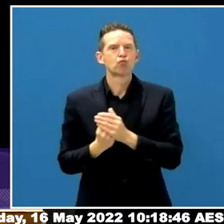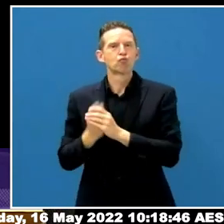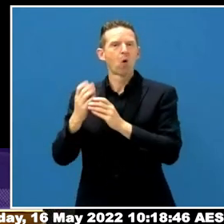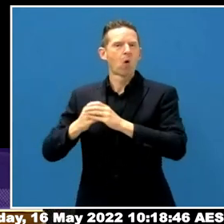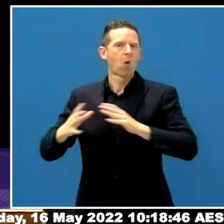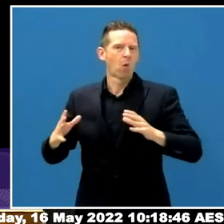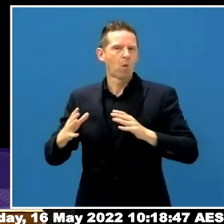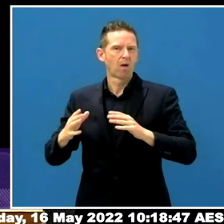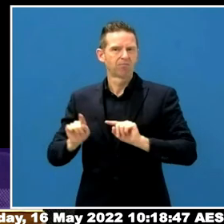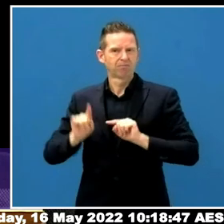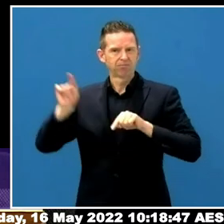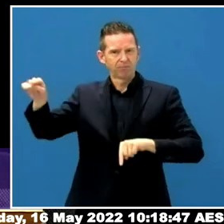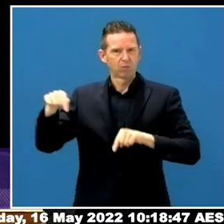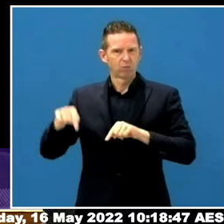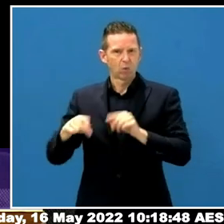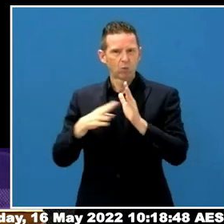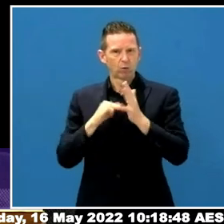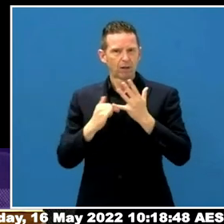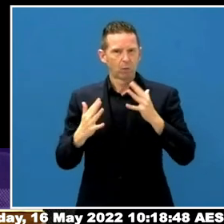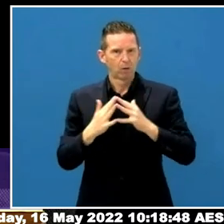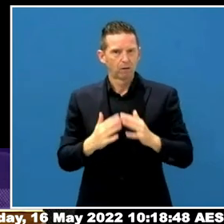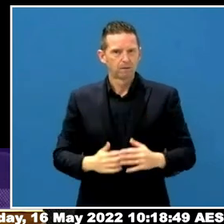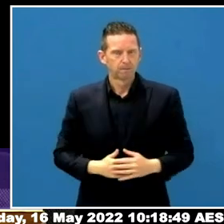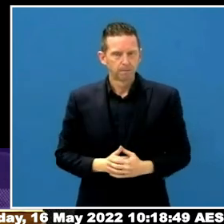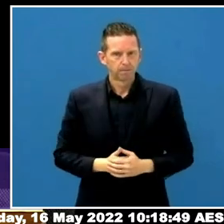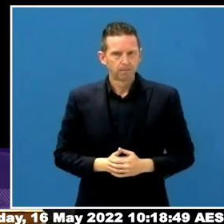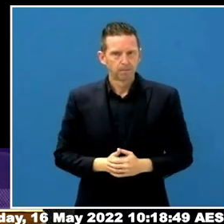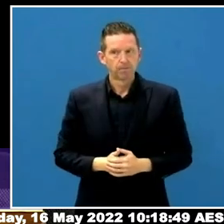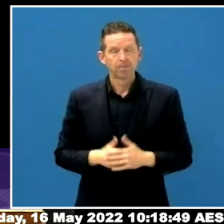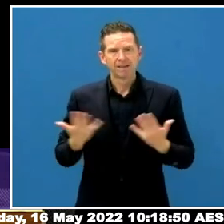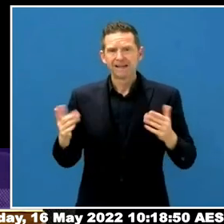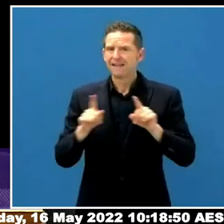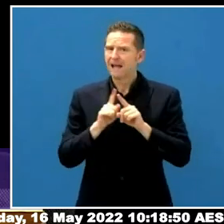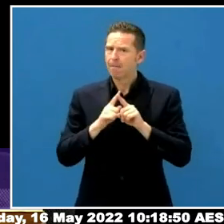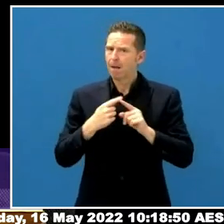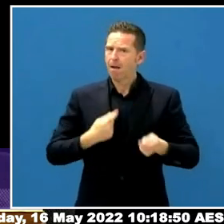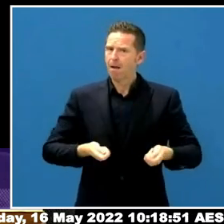As I have noted, there will be witness and documentary evidence about the tremendous